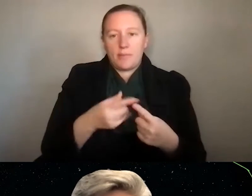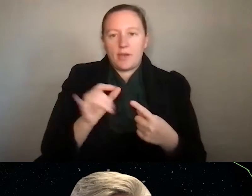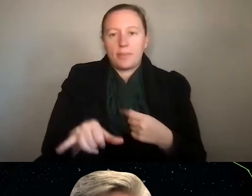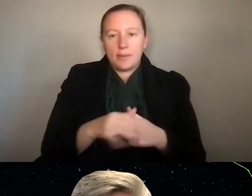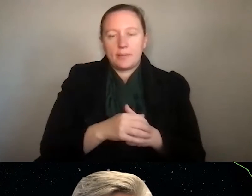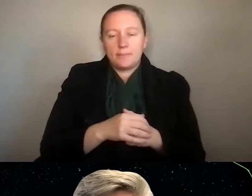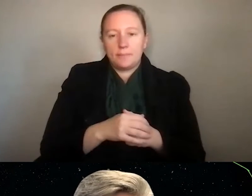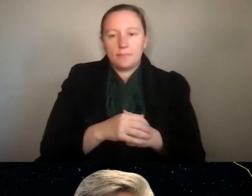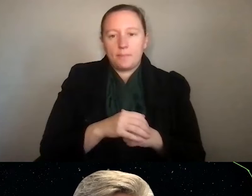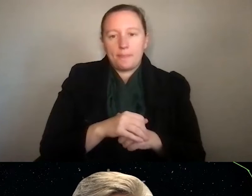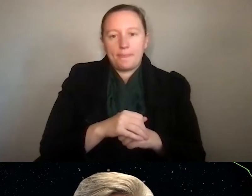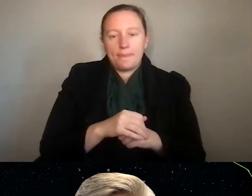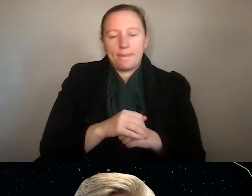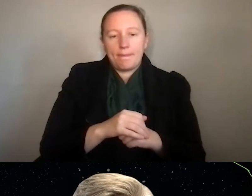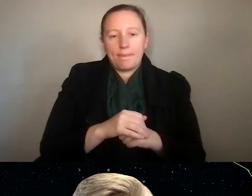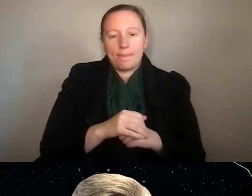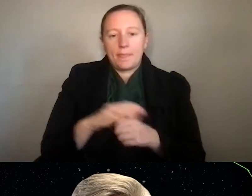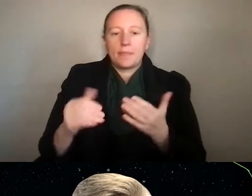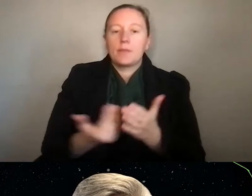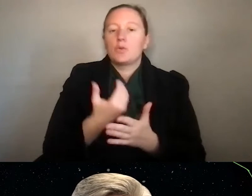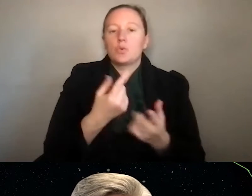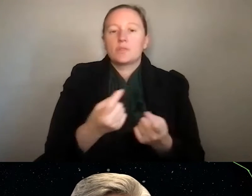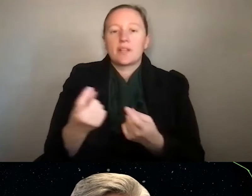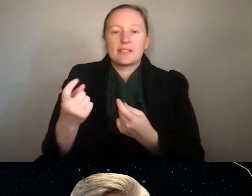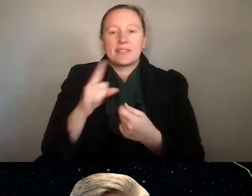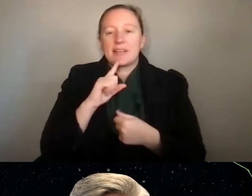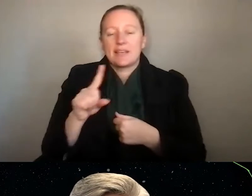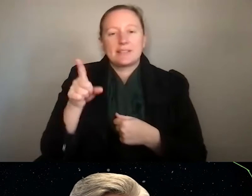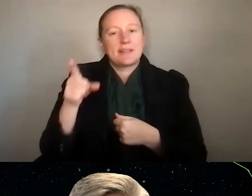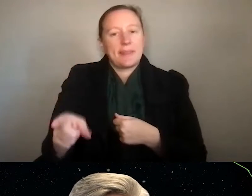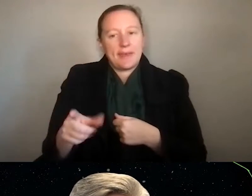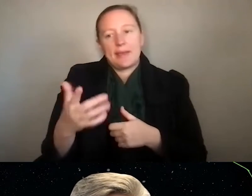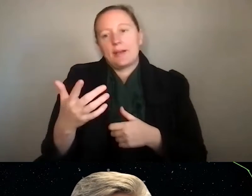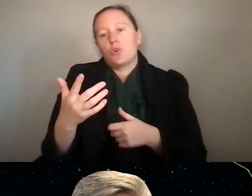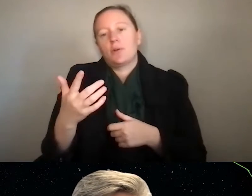The new solicitation is out and we are excited for coming in